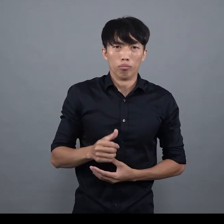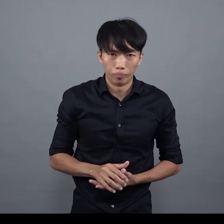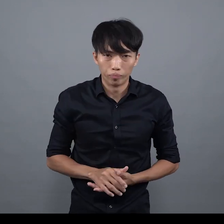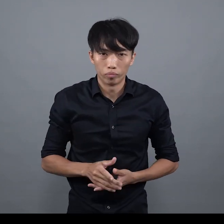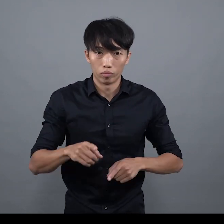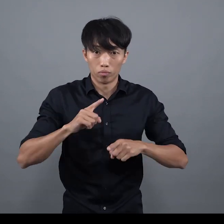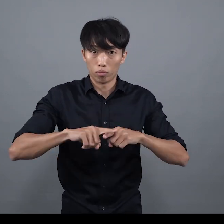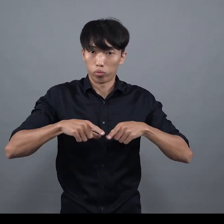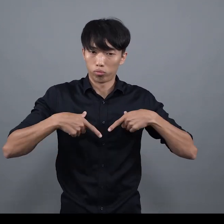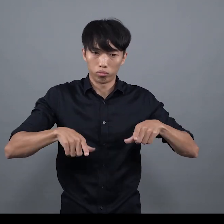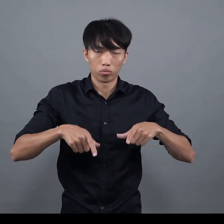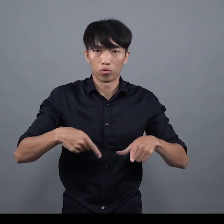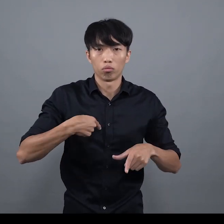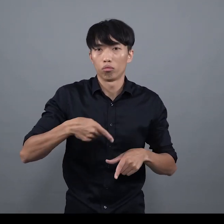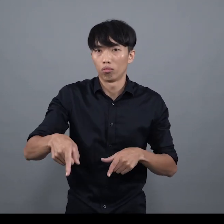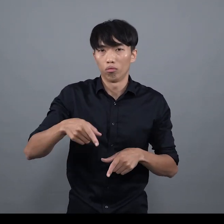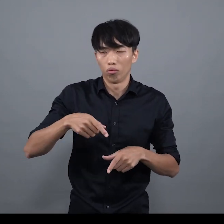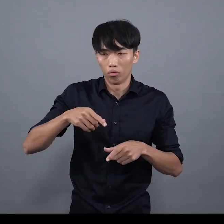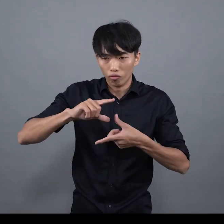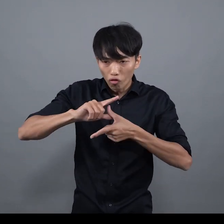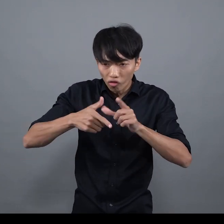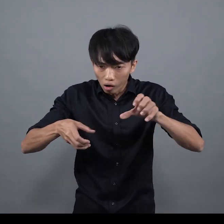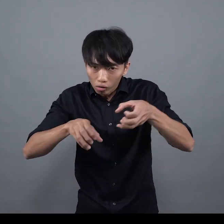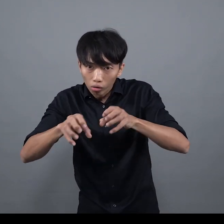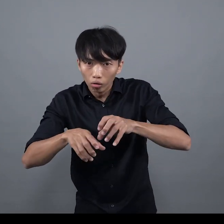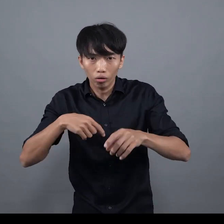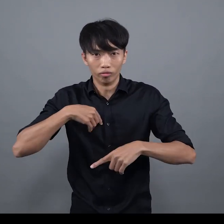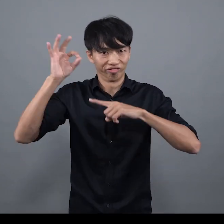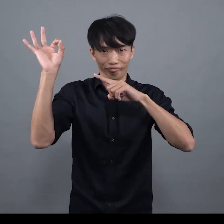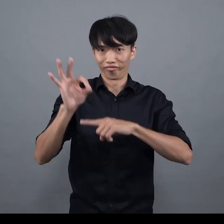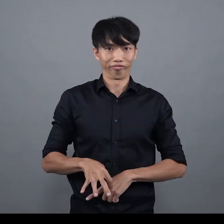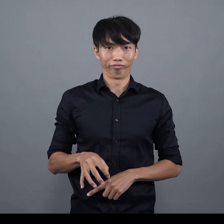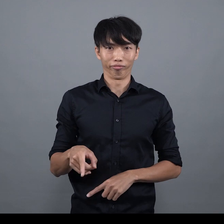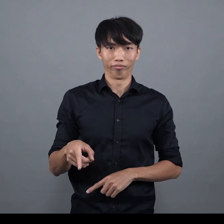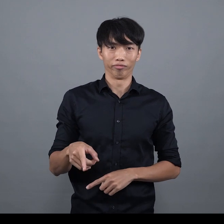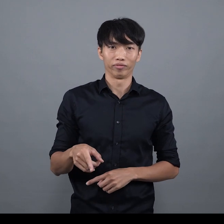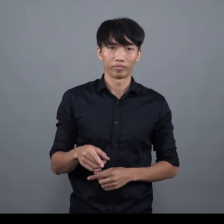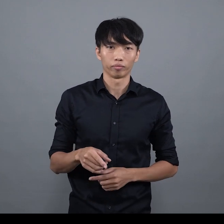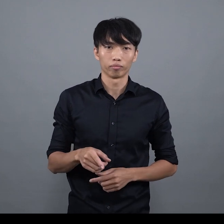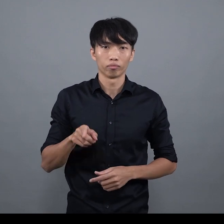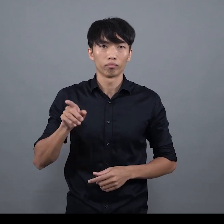[Japanese] Carpenters never had the experience for this kind of joint